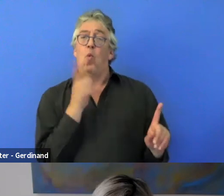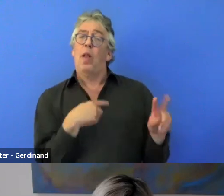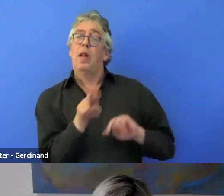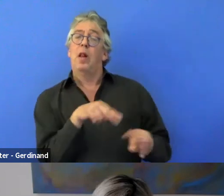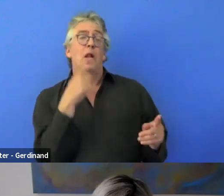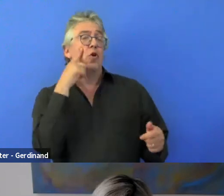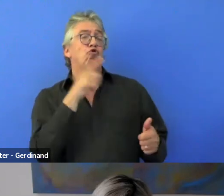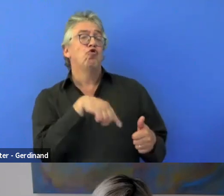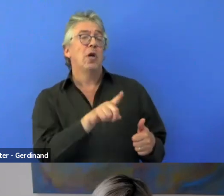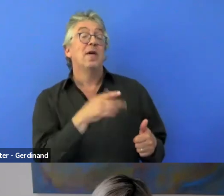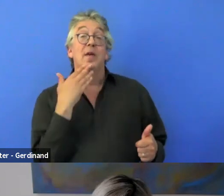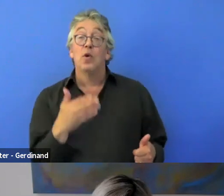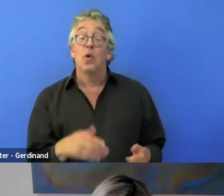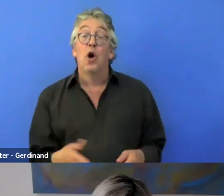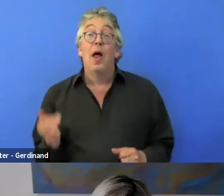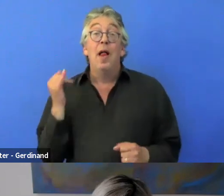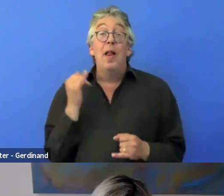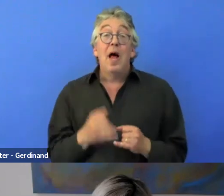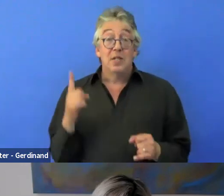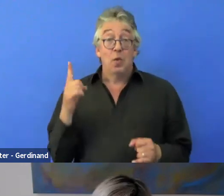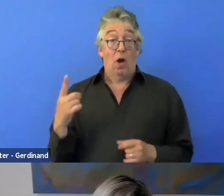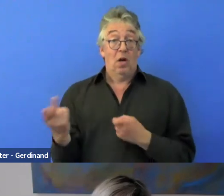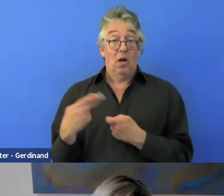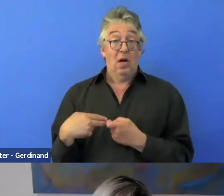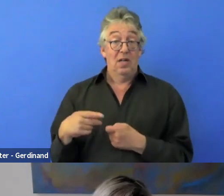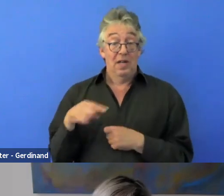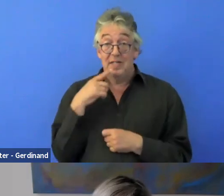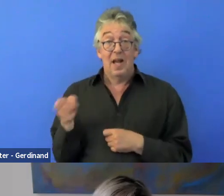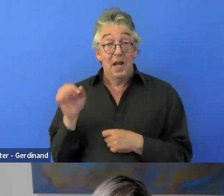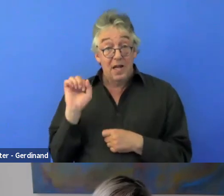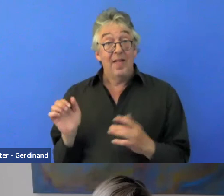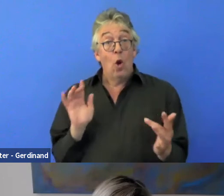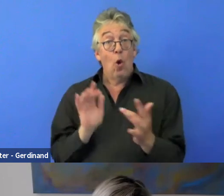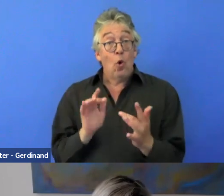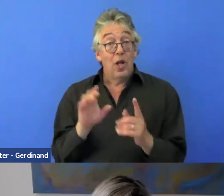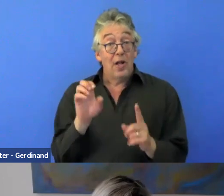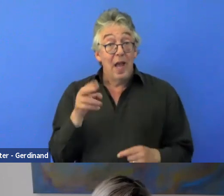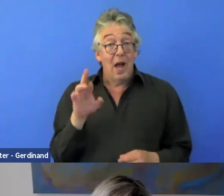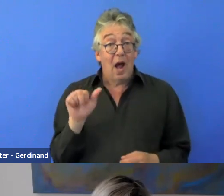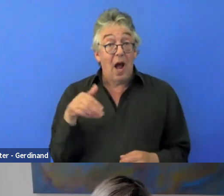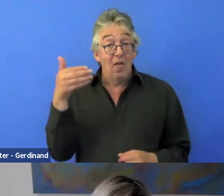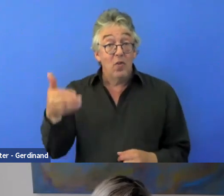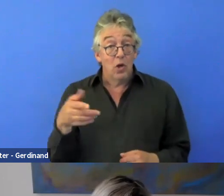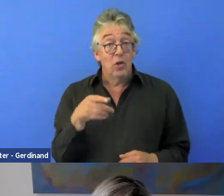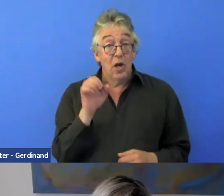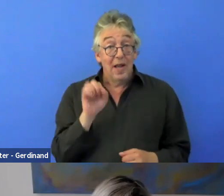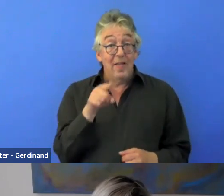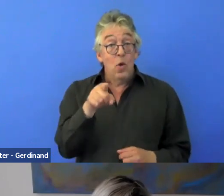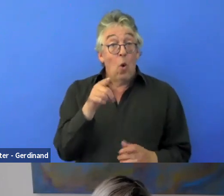And the last thing, a participant asks to contact you, Chiara. We can do that later to share the contact info.